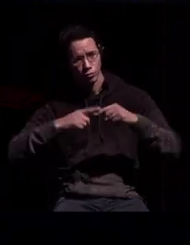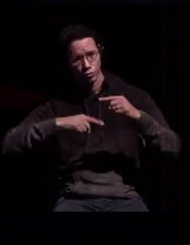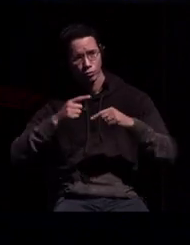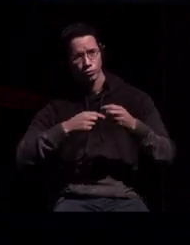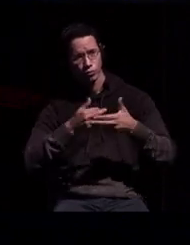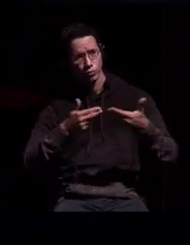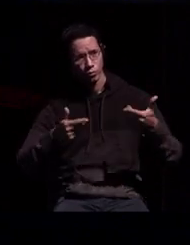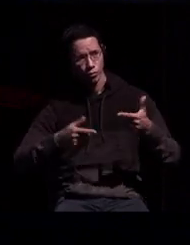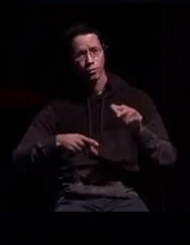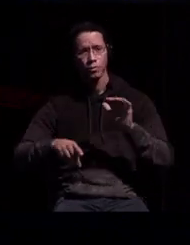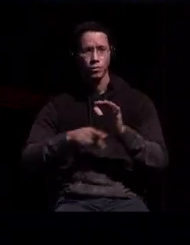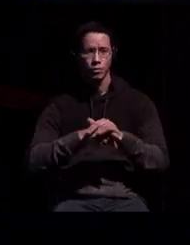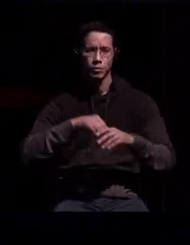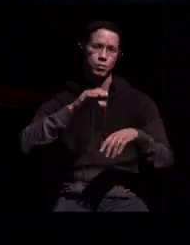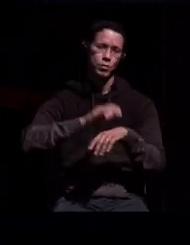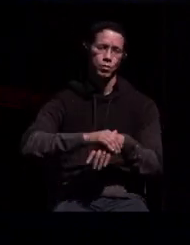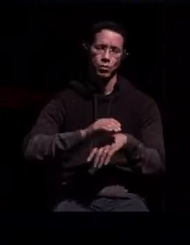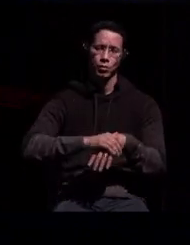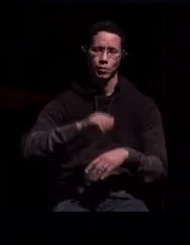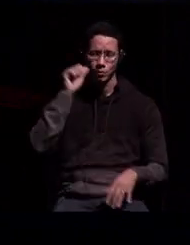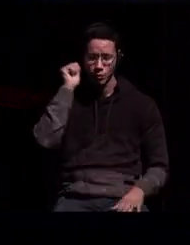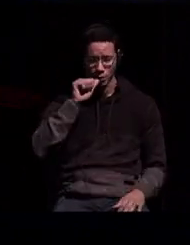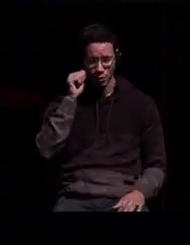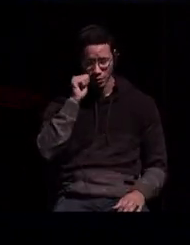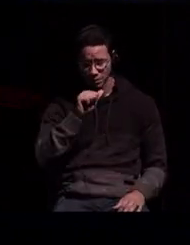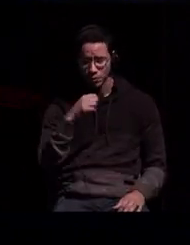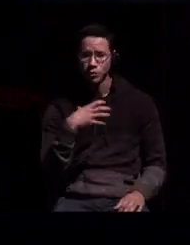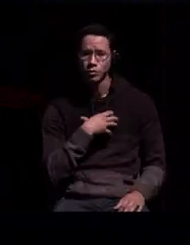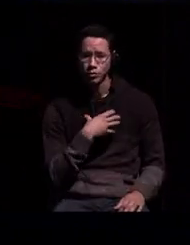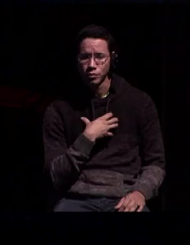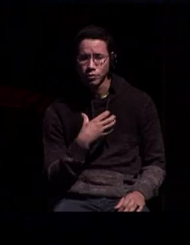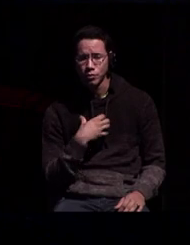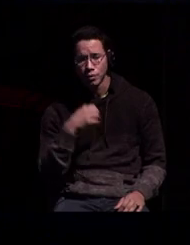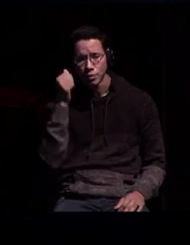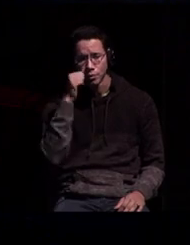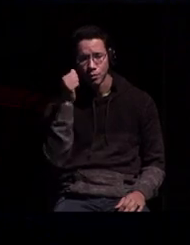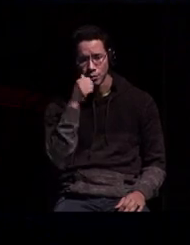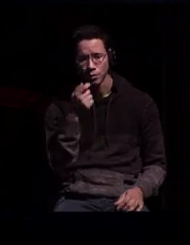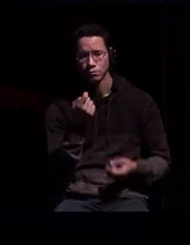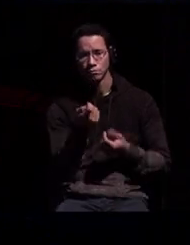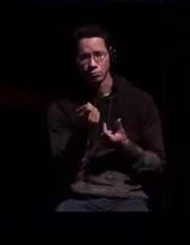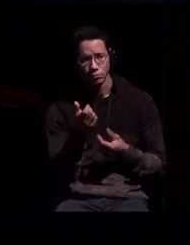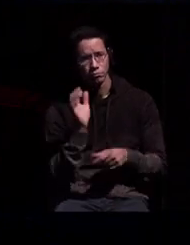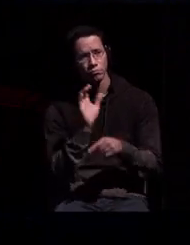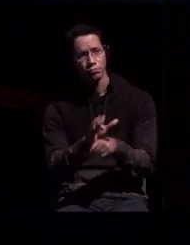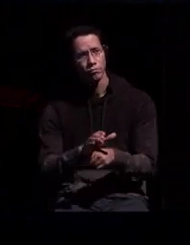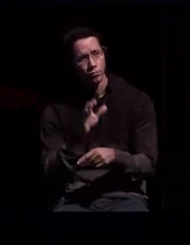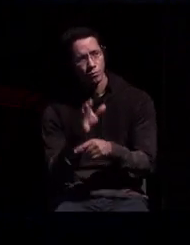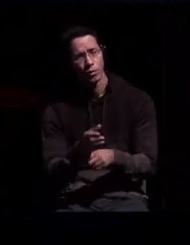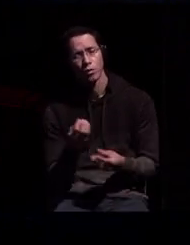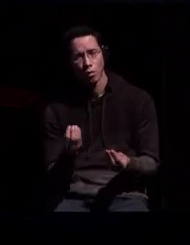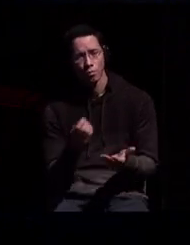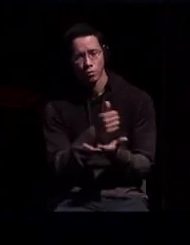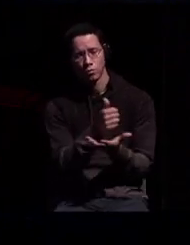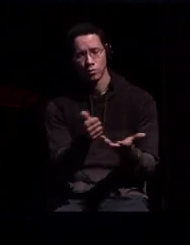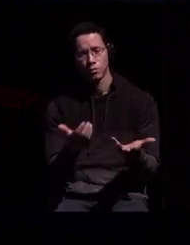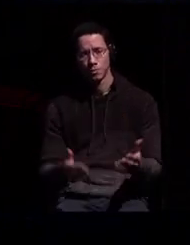And how are women benefitting from...? Sorry. How is the access of women to the benefits